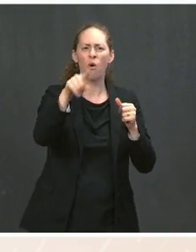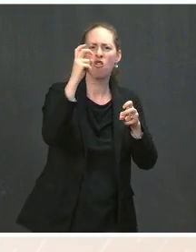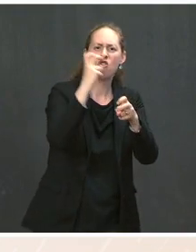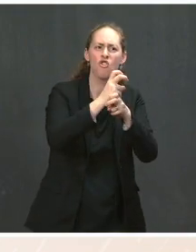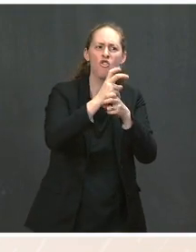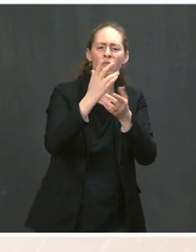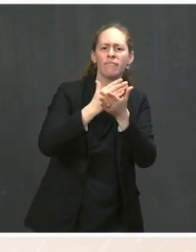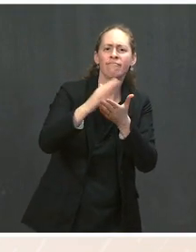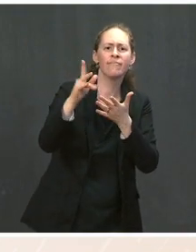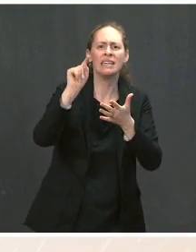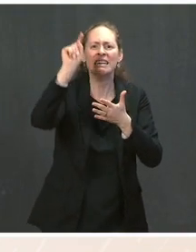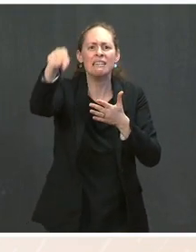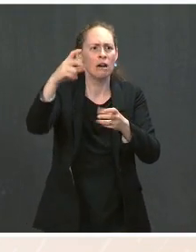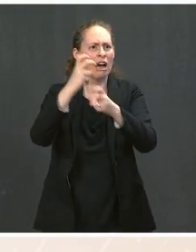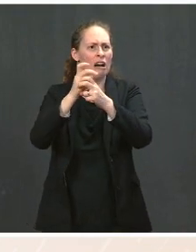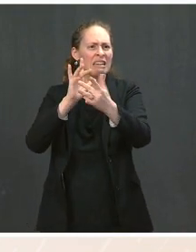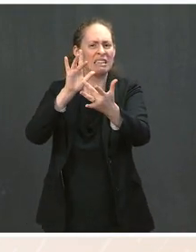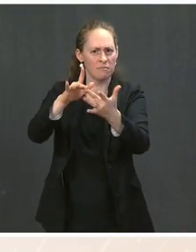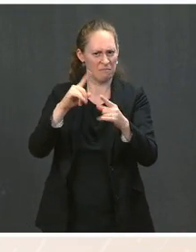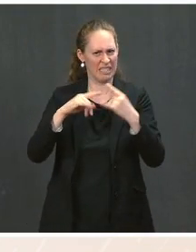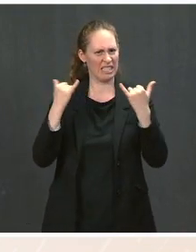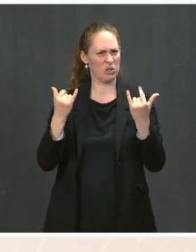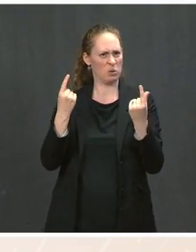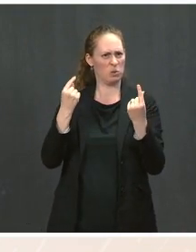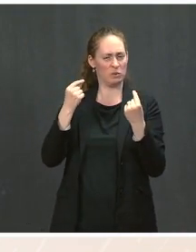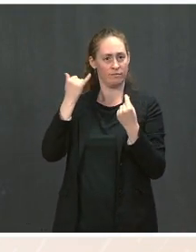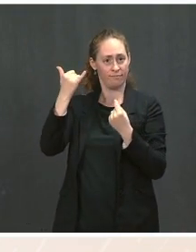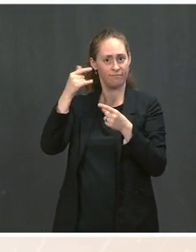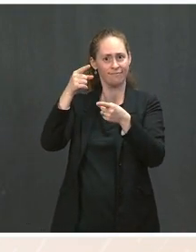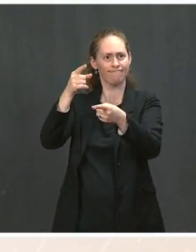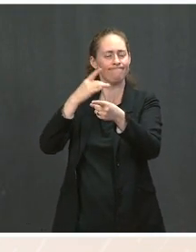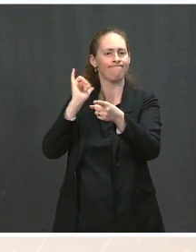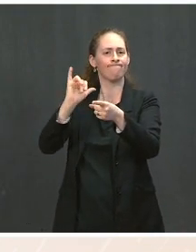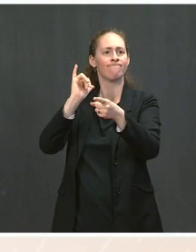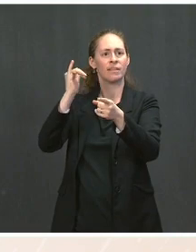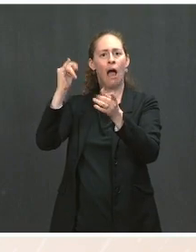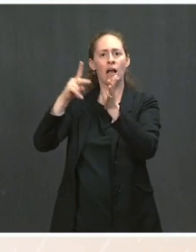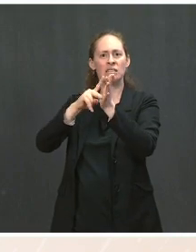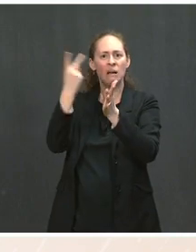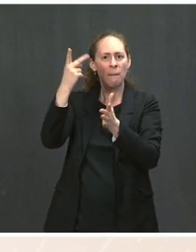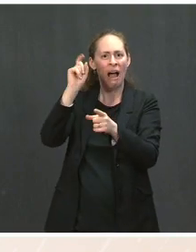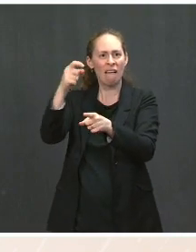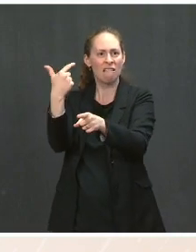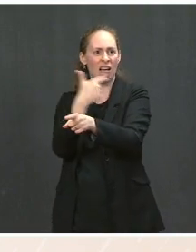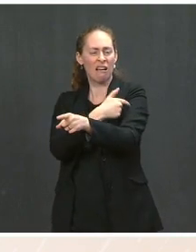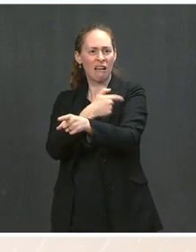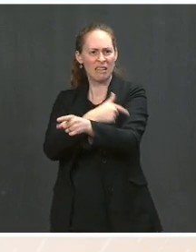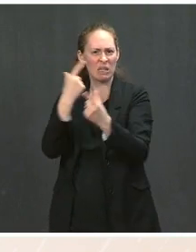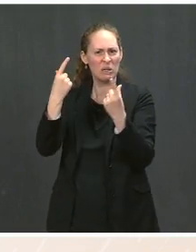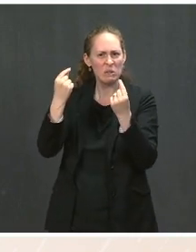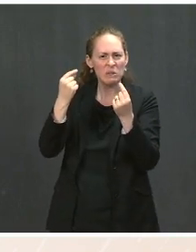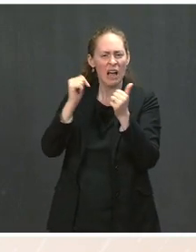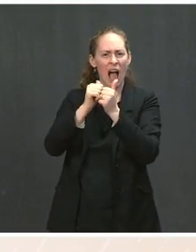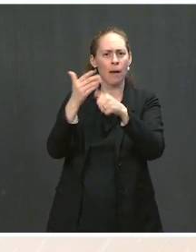to redouble its efforts to improve equity or to attain equity in the distribution of these vaccines?